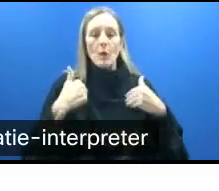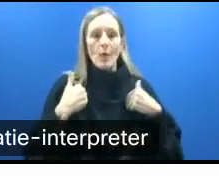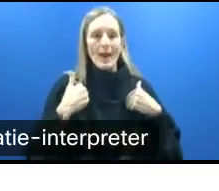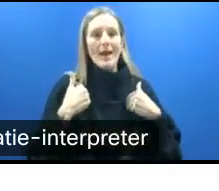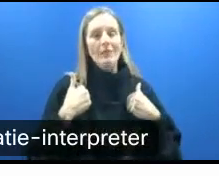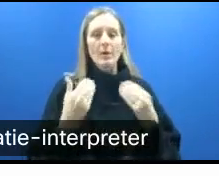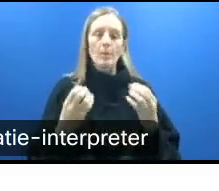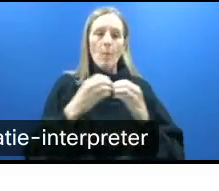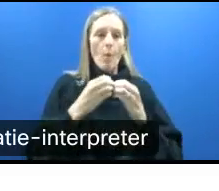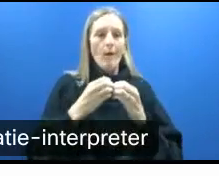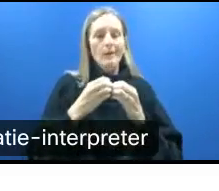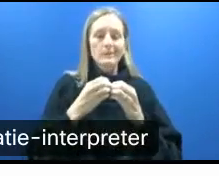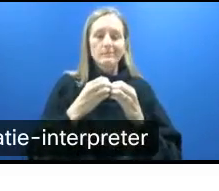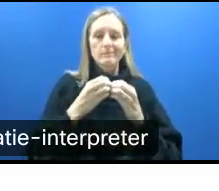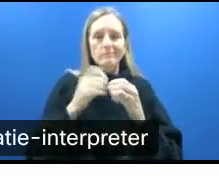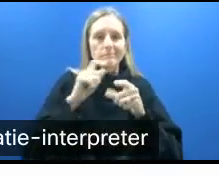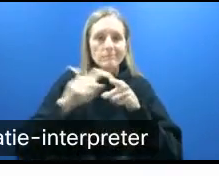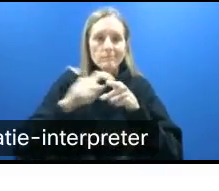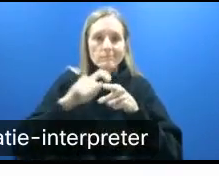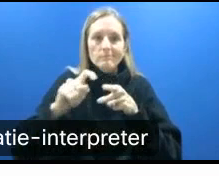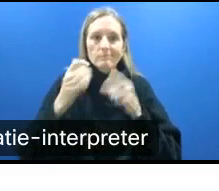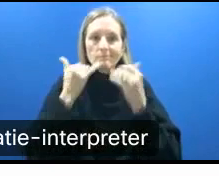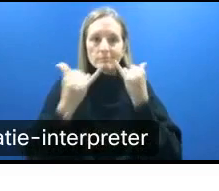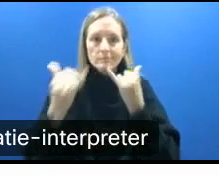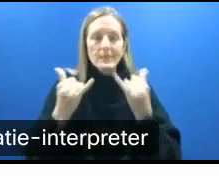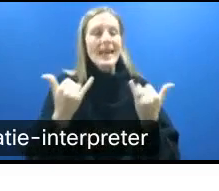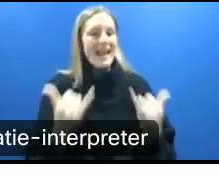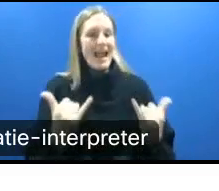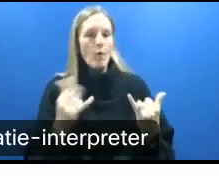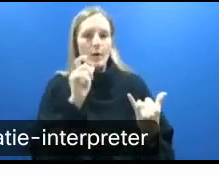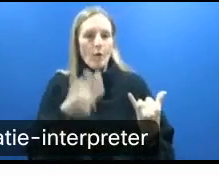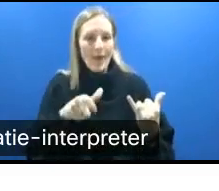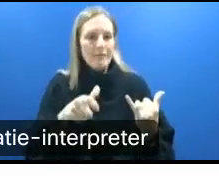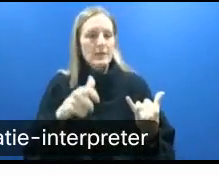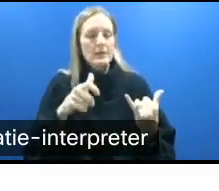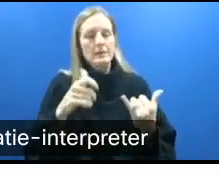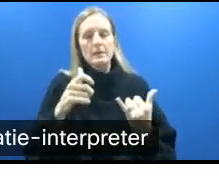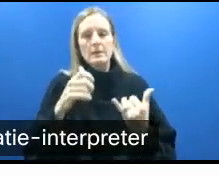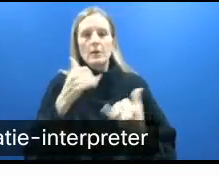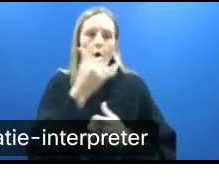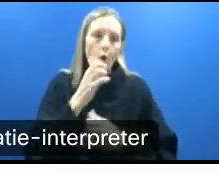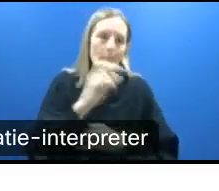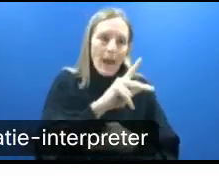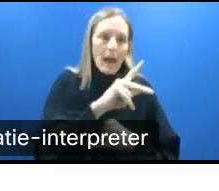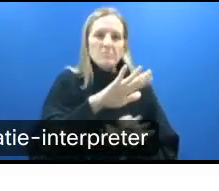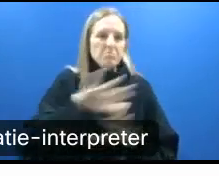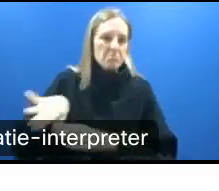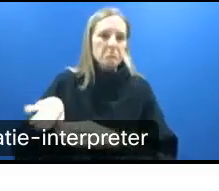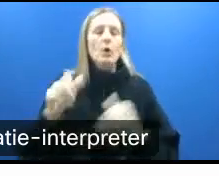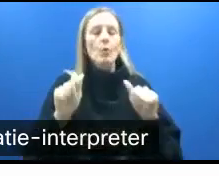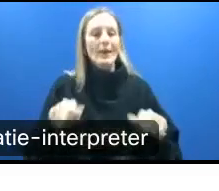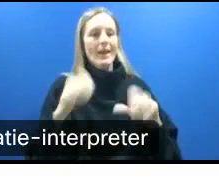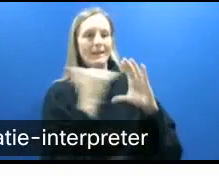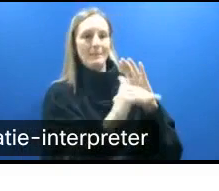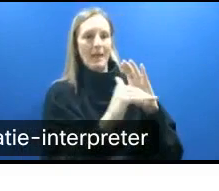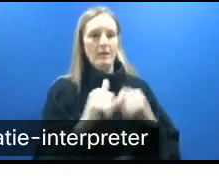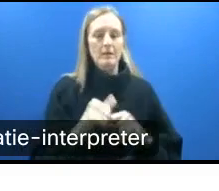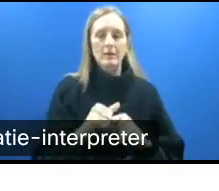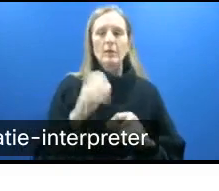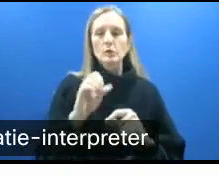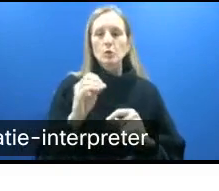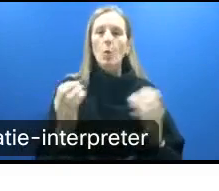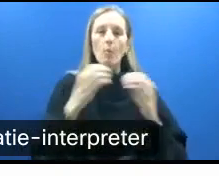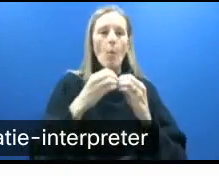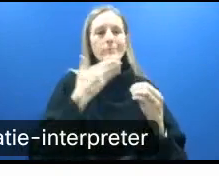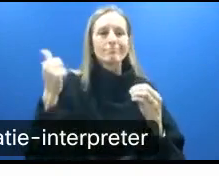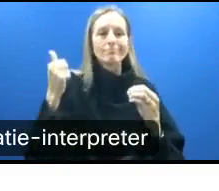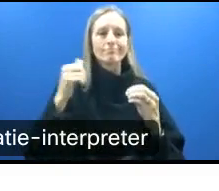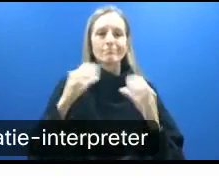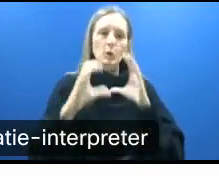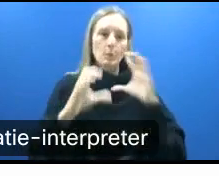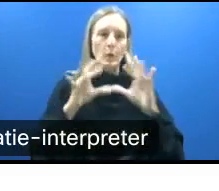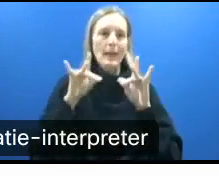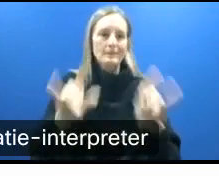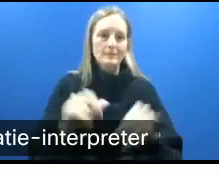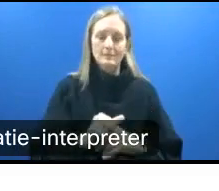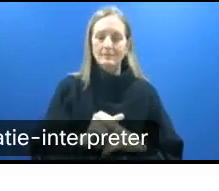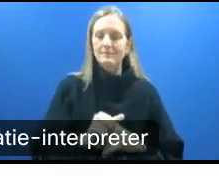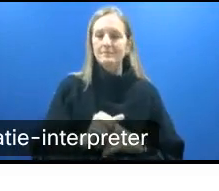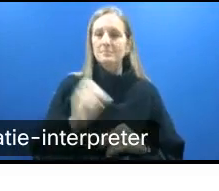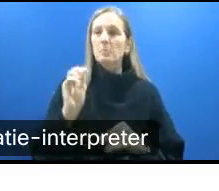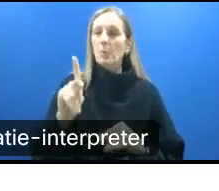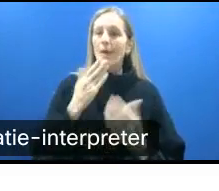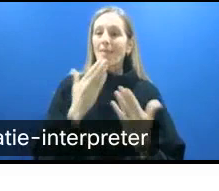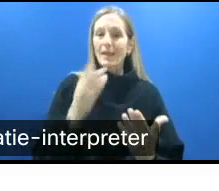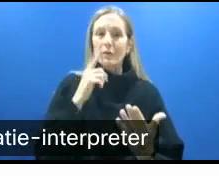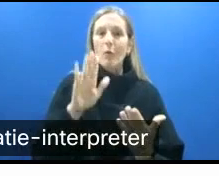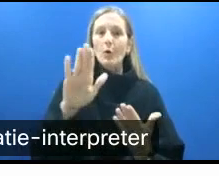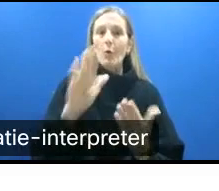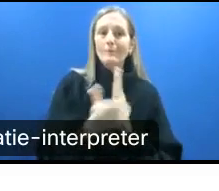We're now able to send emails when the family members have provided their email addresses, so we can better communicate with them. Okay. Thank you. Very much. Thank you. For your amendment there and thank you Mr.